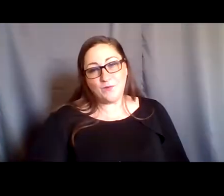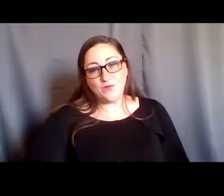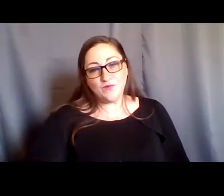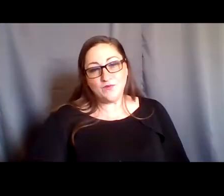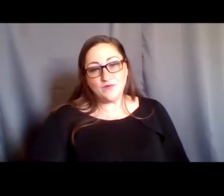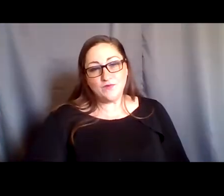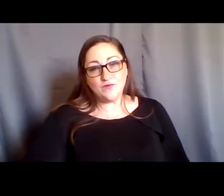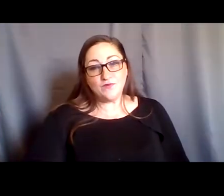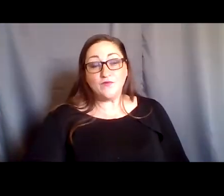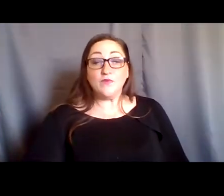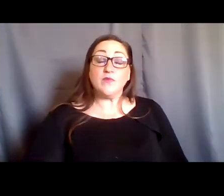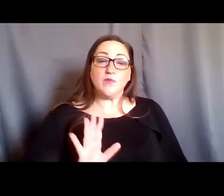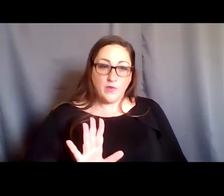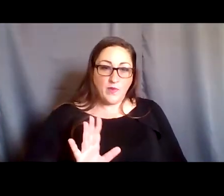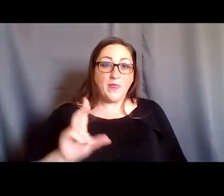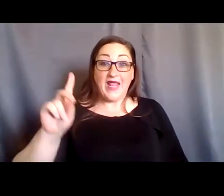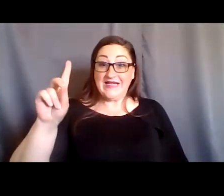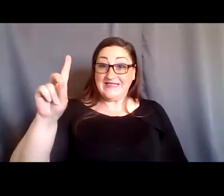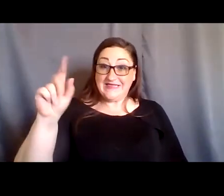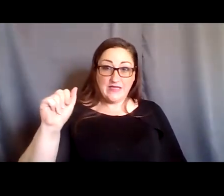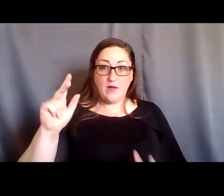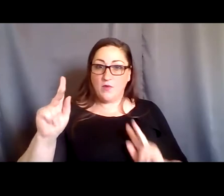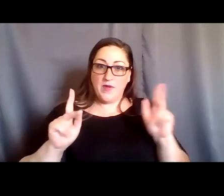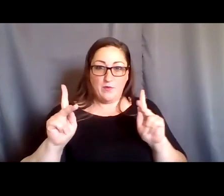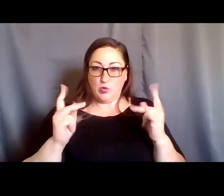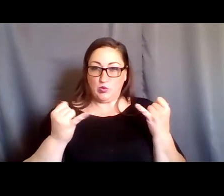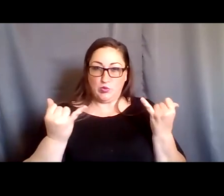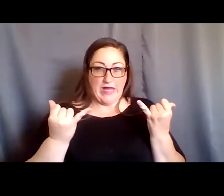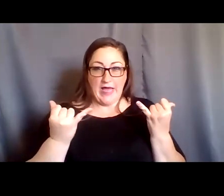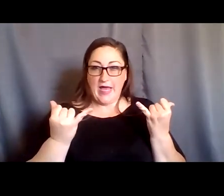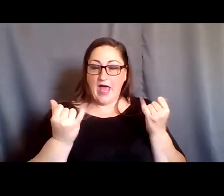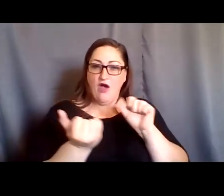Disabled people today are facing even more challenges to voting—